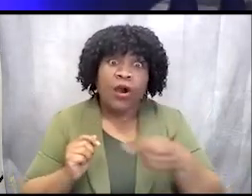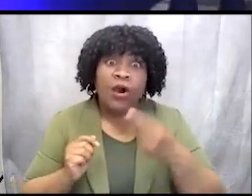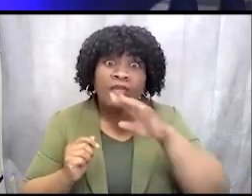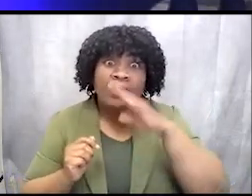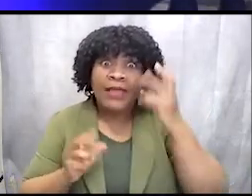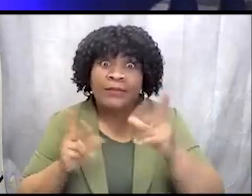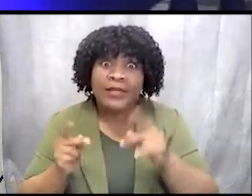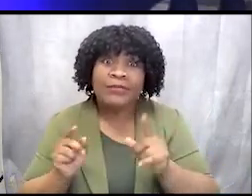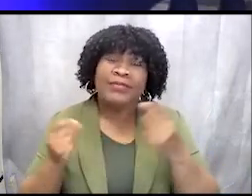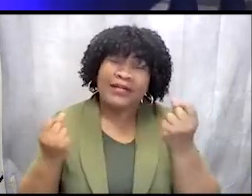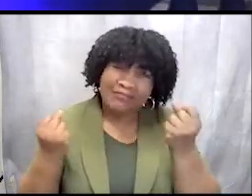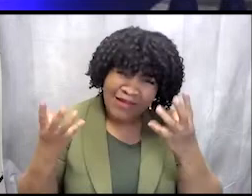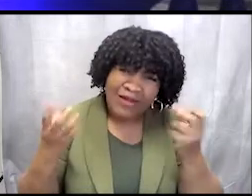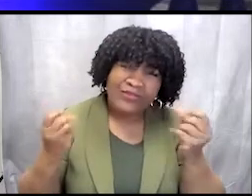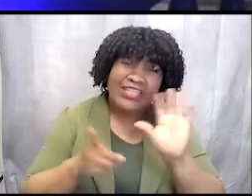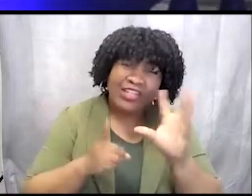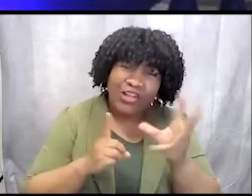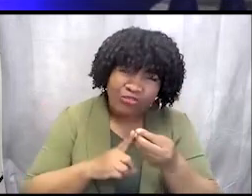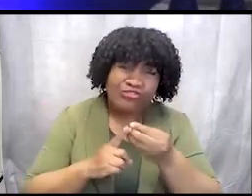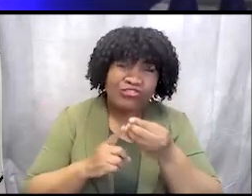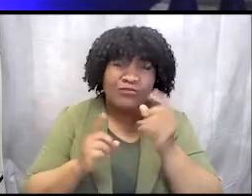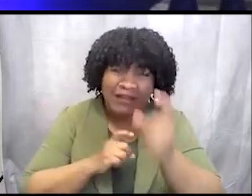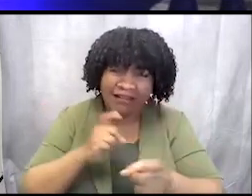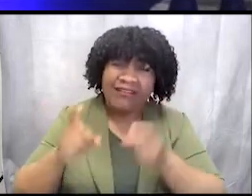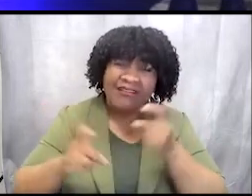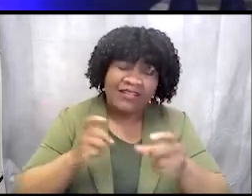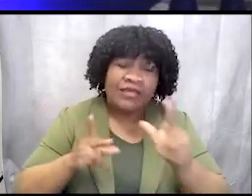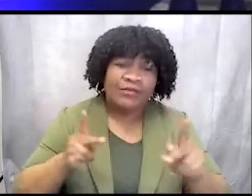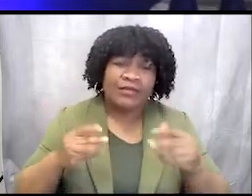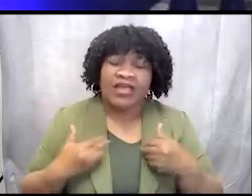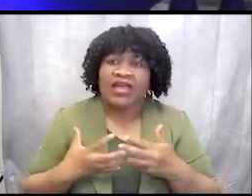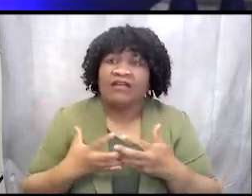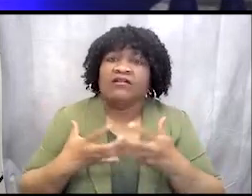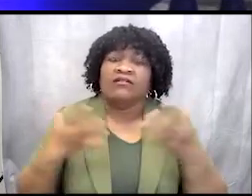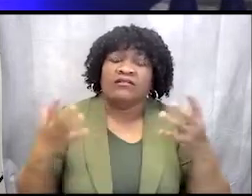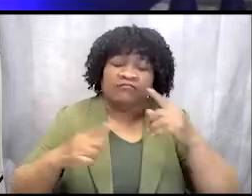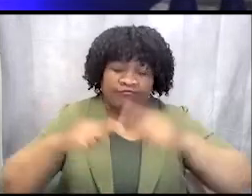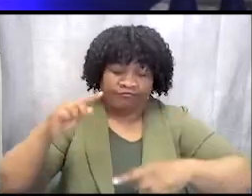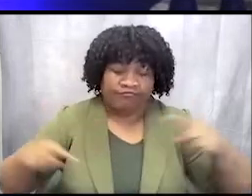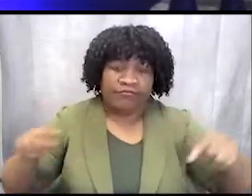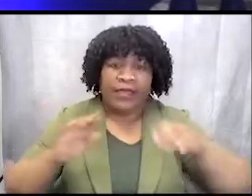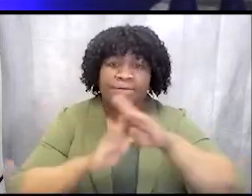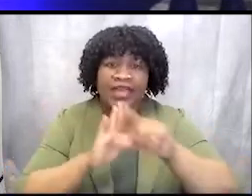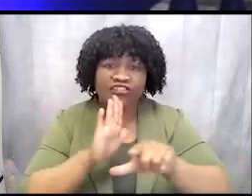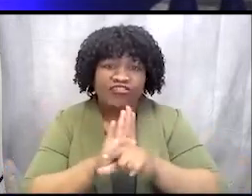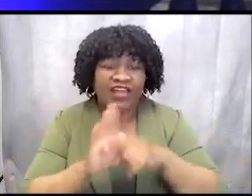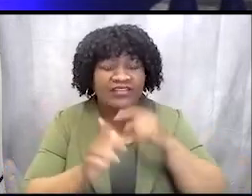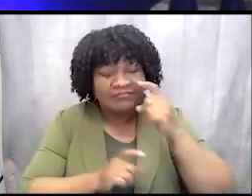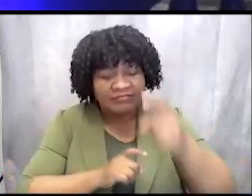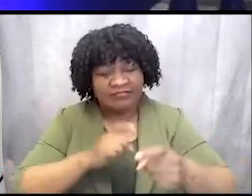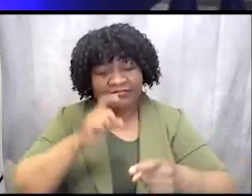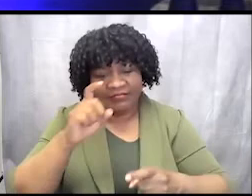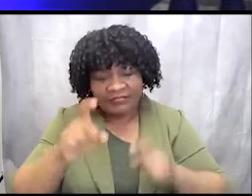This is a multicultural society where people of all races and backgrounds have made contributions.